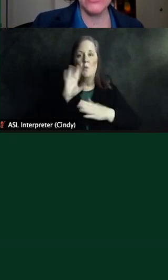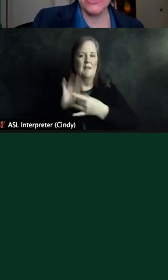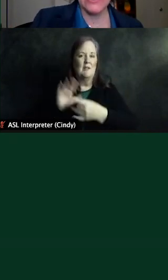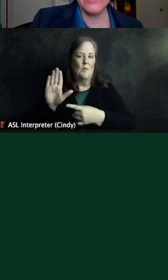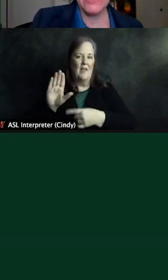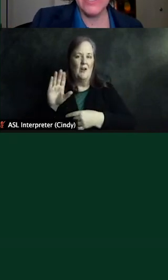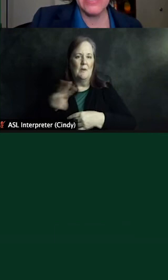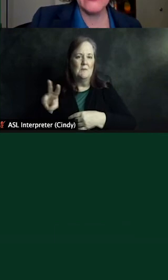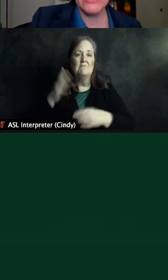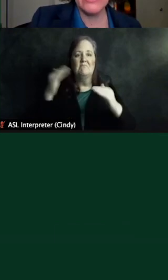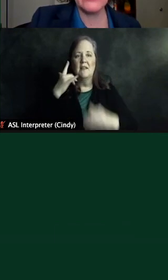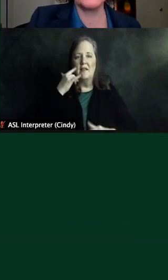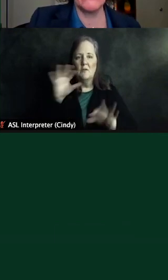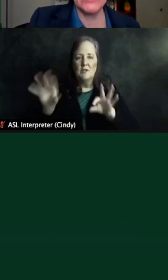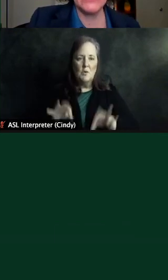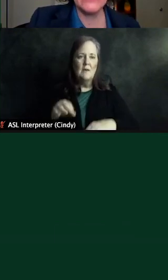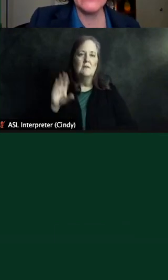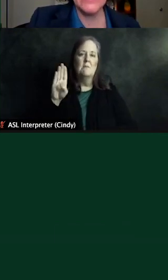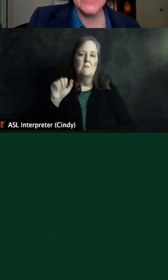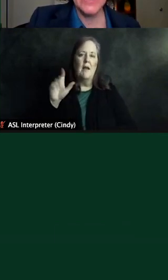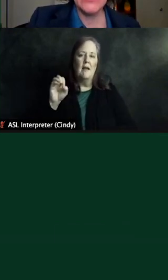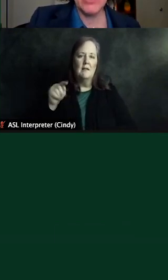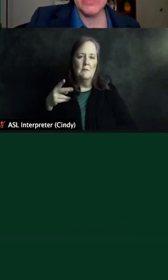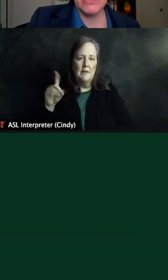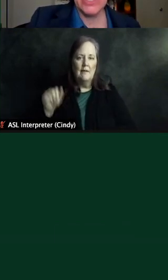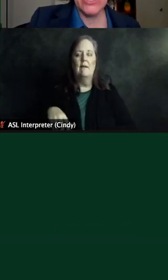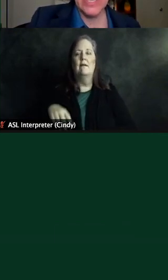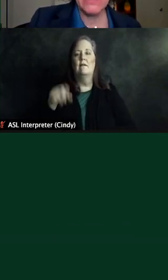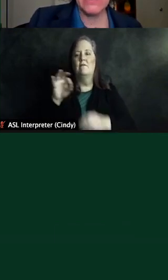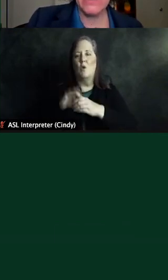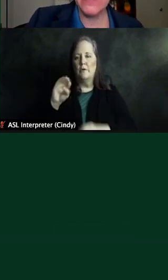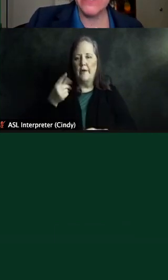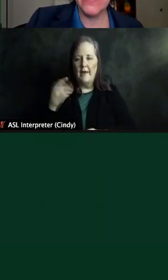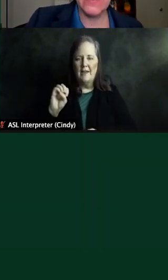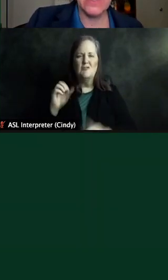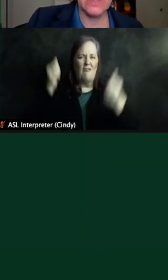of Social Sciences and Interdisciplinary Studies, and the Department of Political Science.